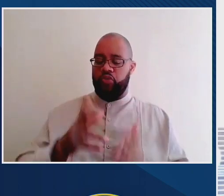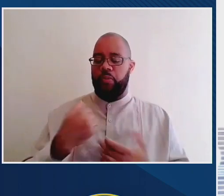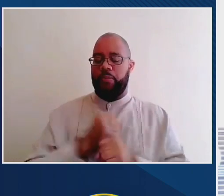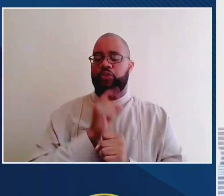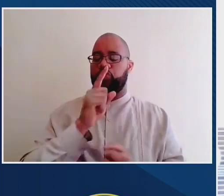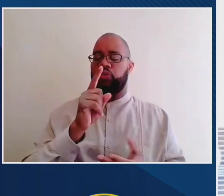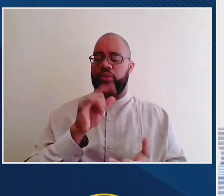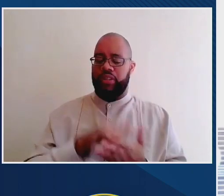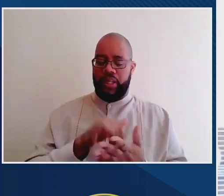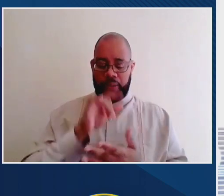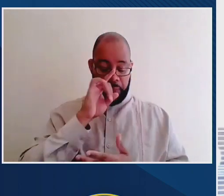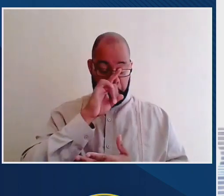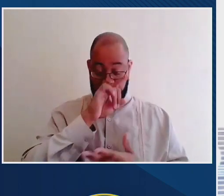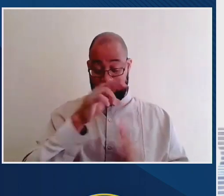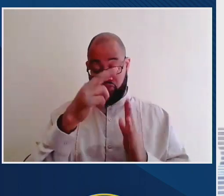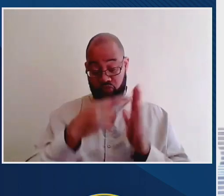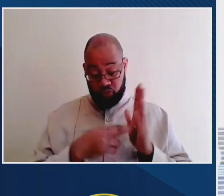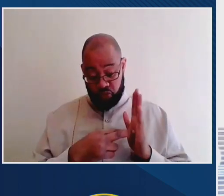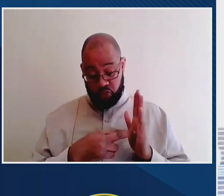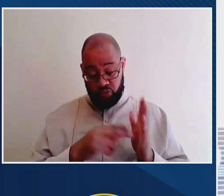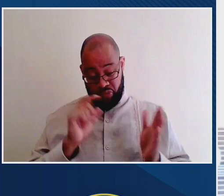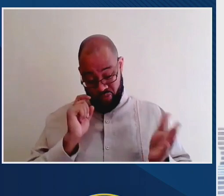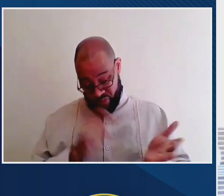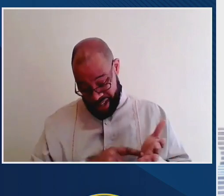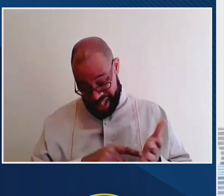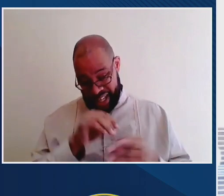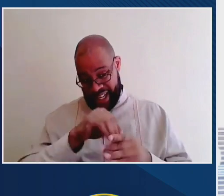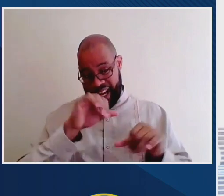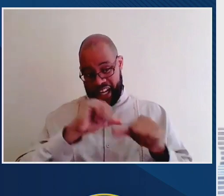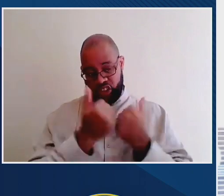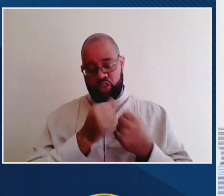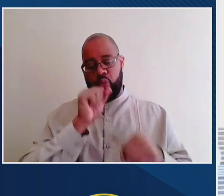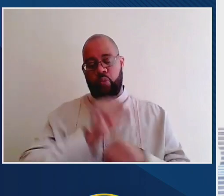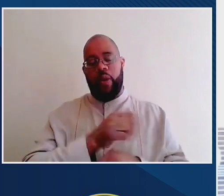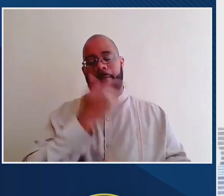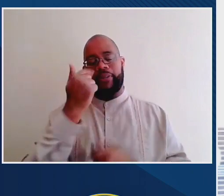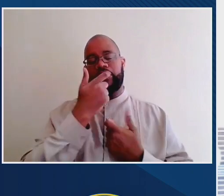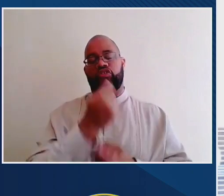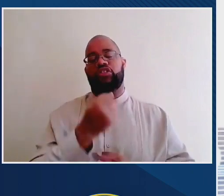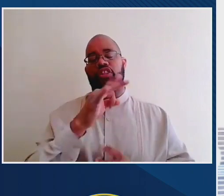the regulations for recognizing these agencies work in the best interests of students and taxpayers.